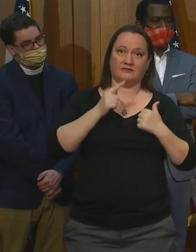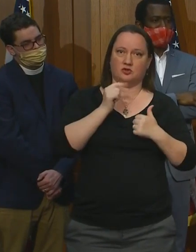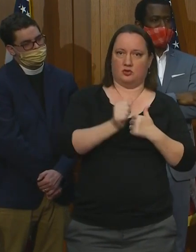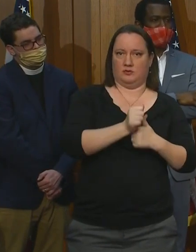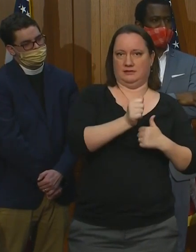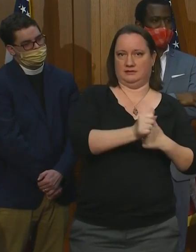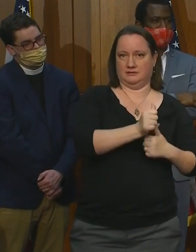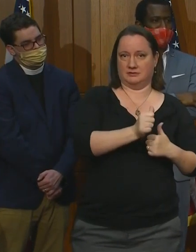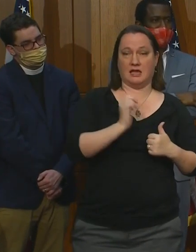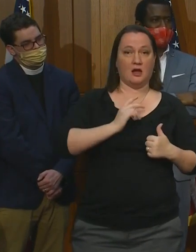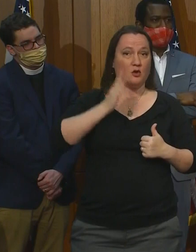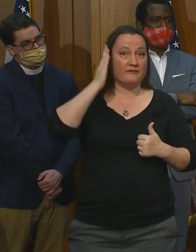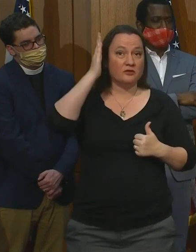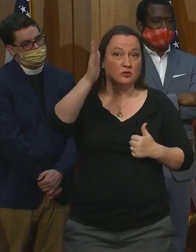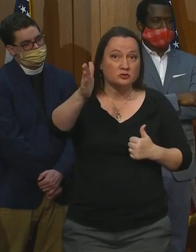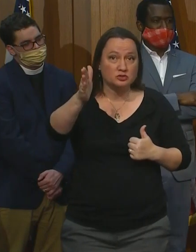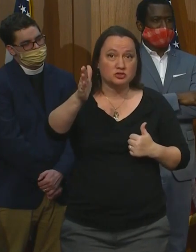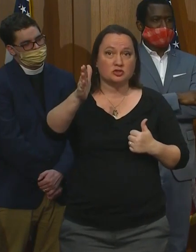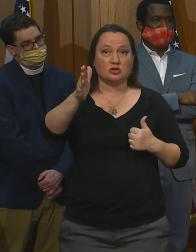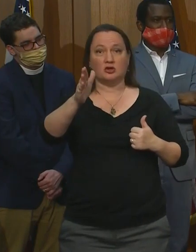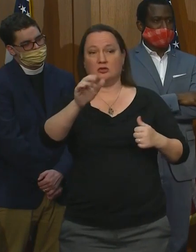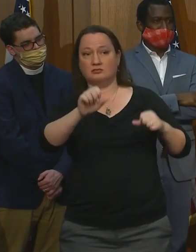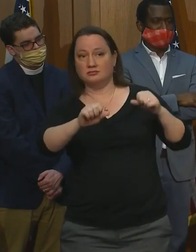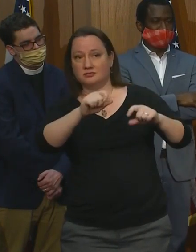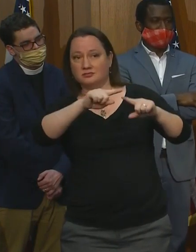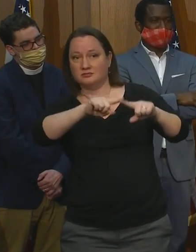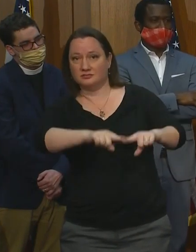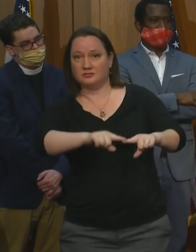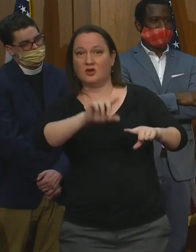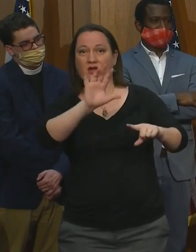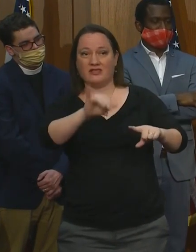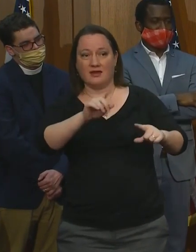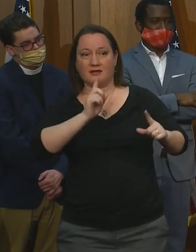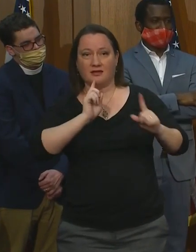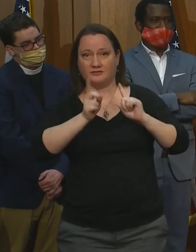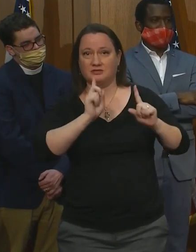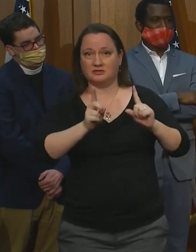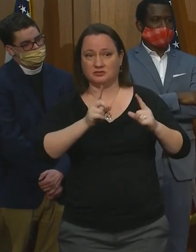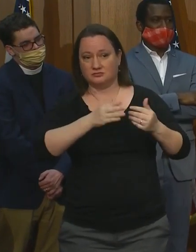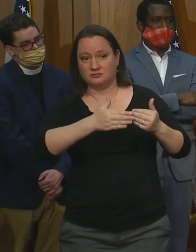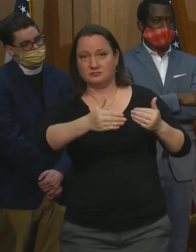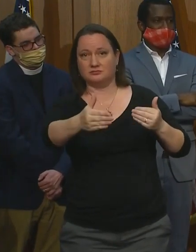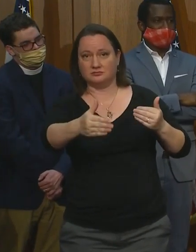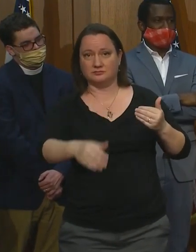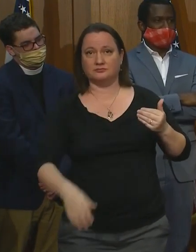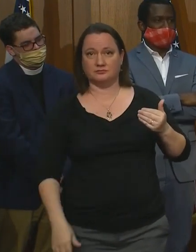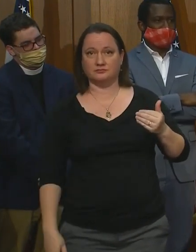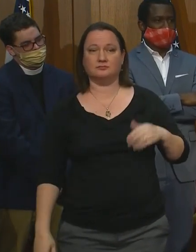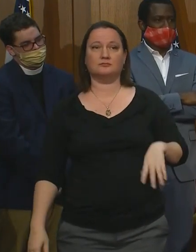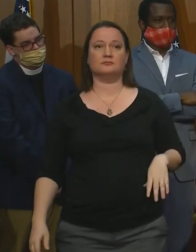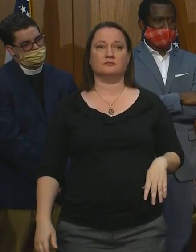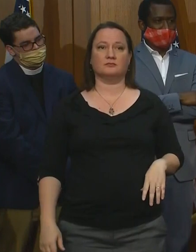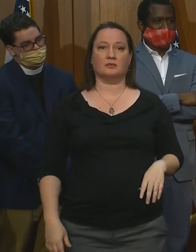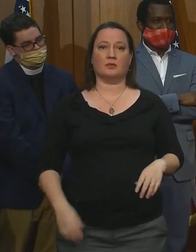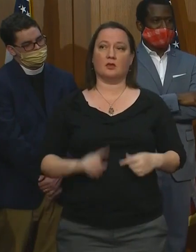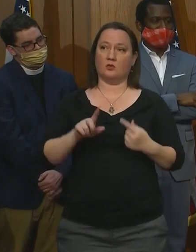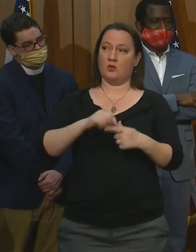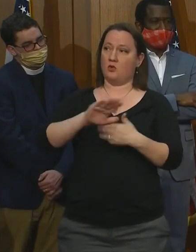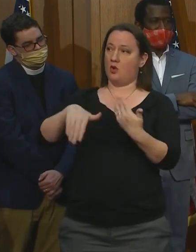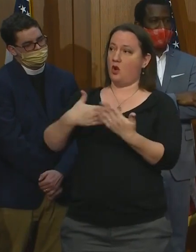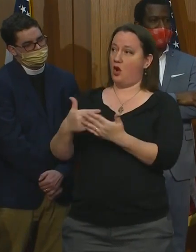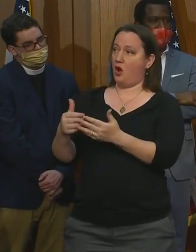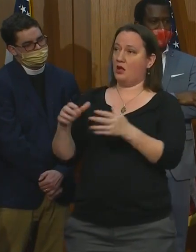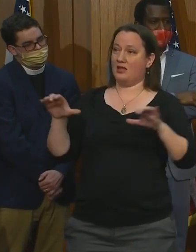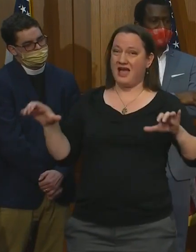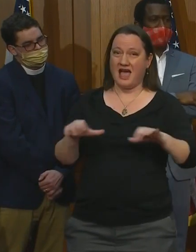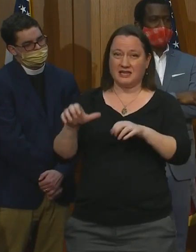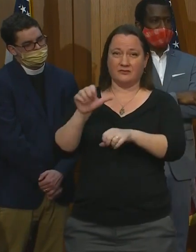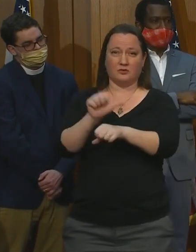LINE. OUR FUTURE IS ON THE LINE.